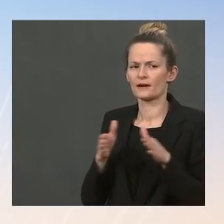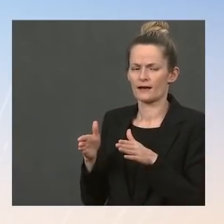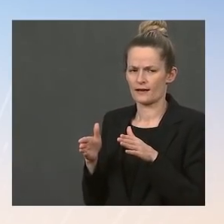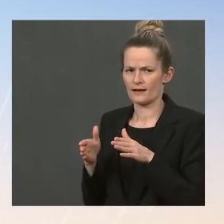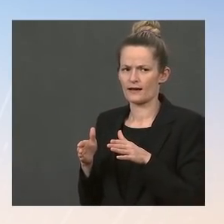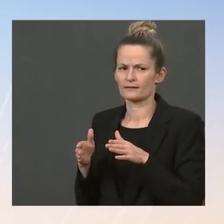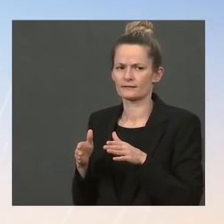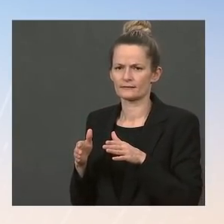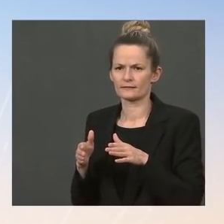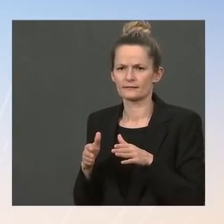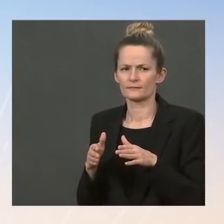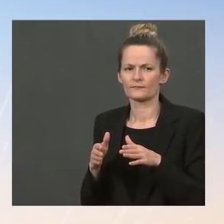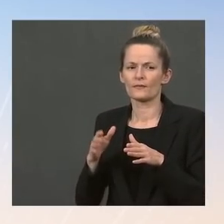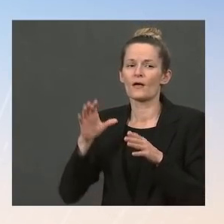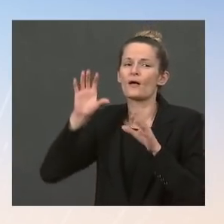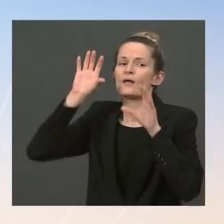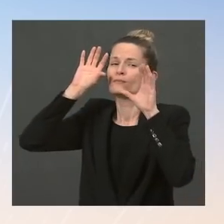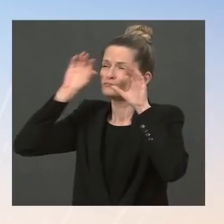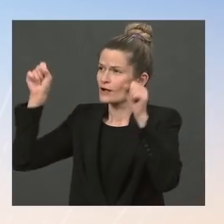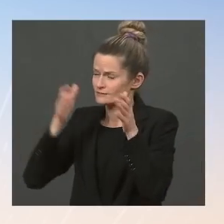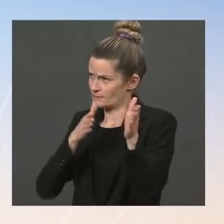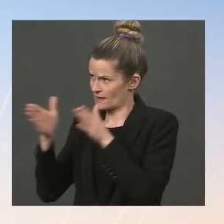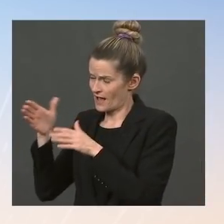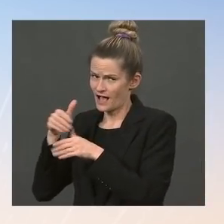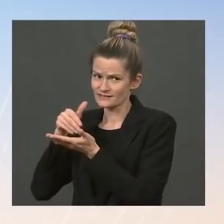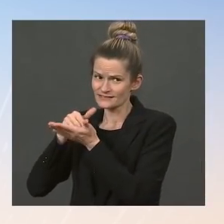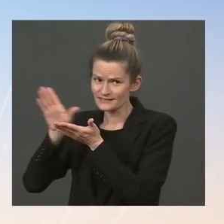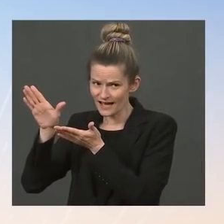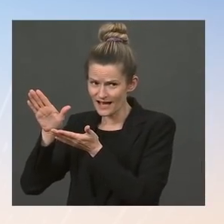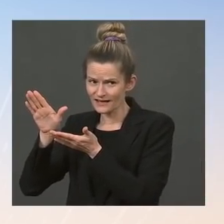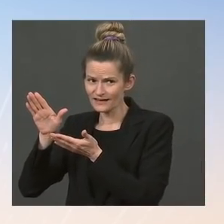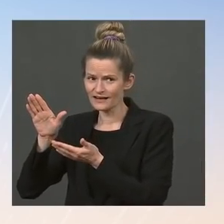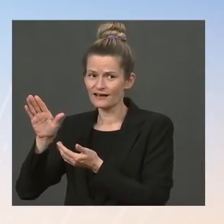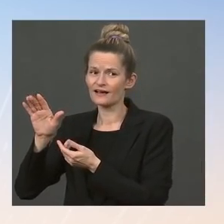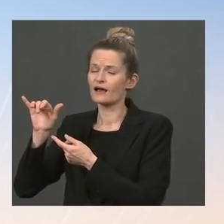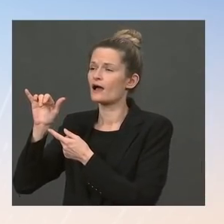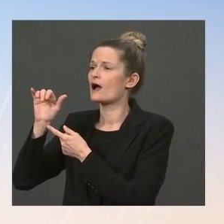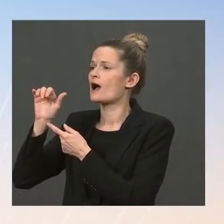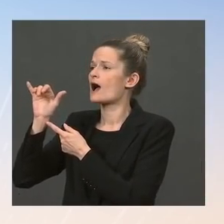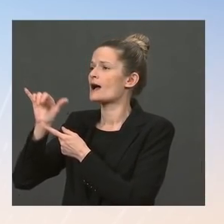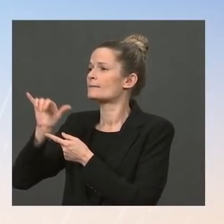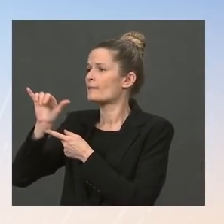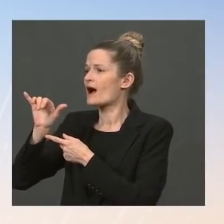yet the Biden administration is cutting supplies in red states by 50 percent.